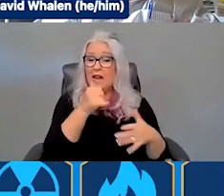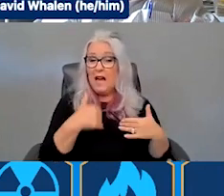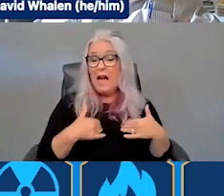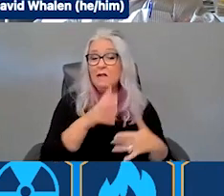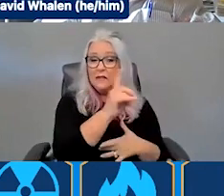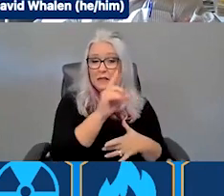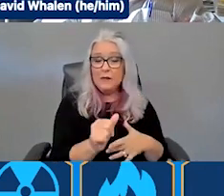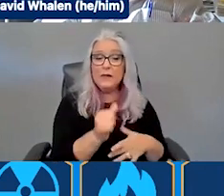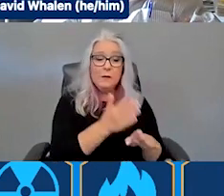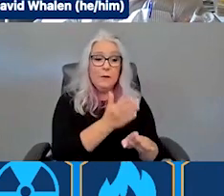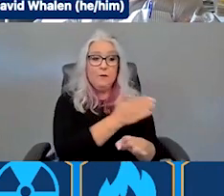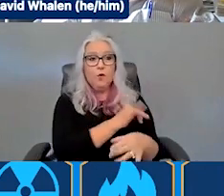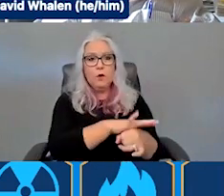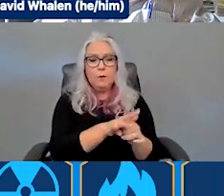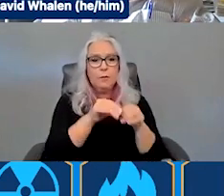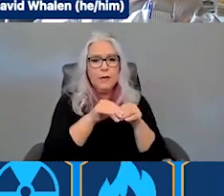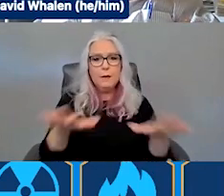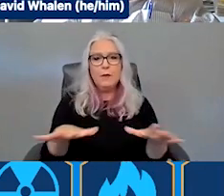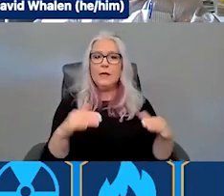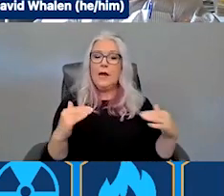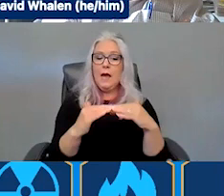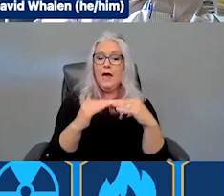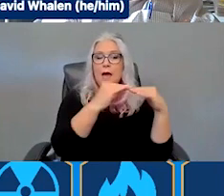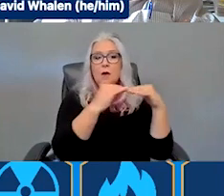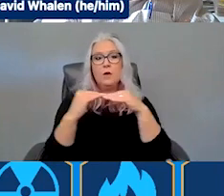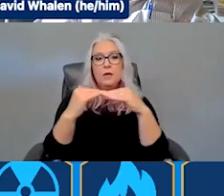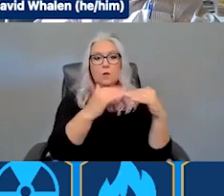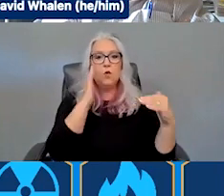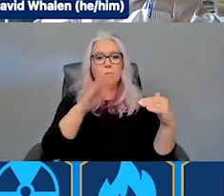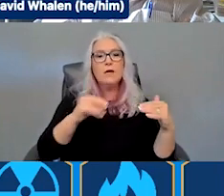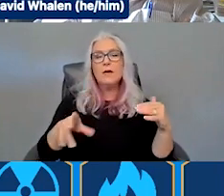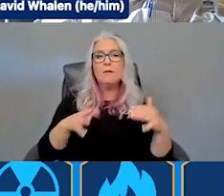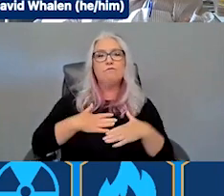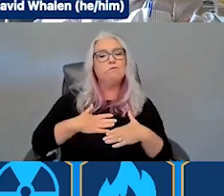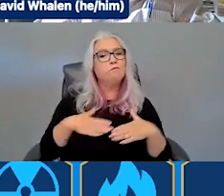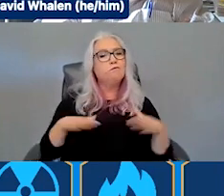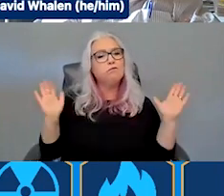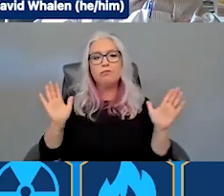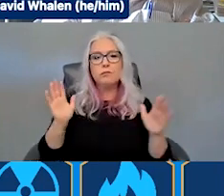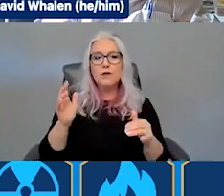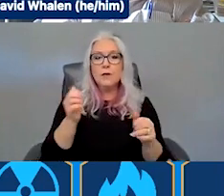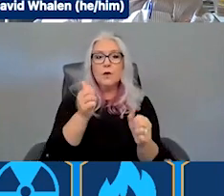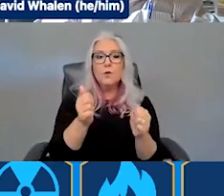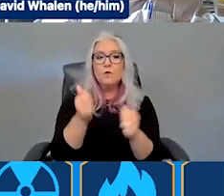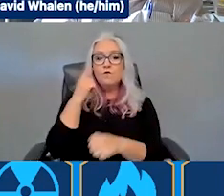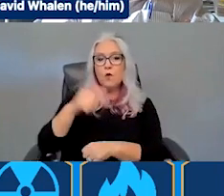been sacrificed in the name of efficiency. So what you have here like beautifully